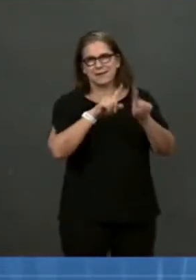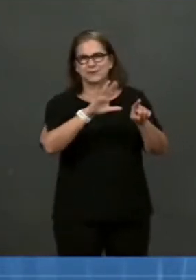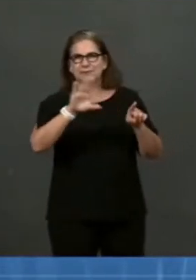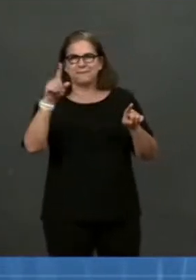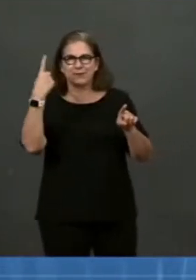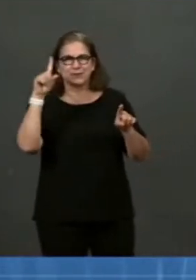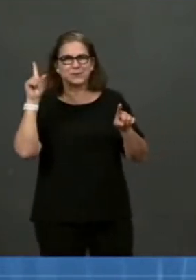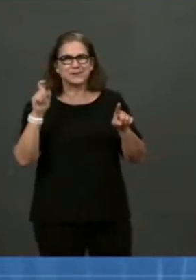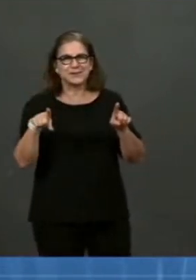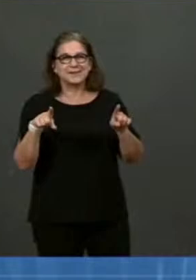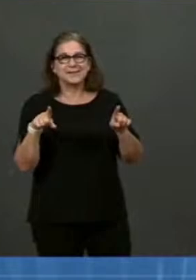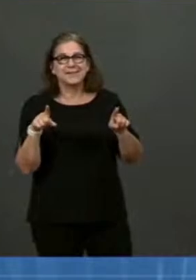ON WHO IS ELIGIBLE.